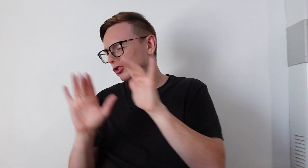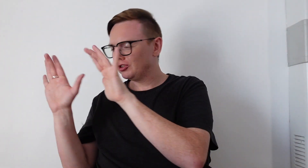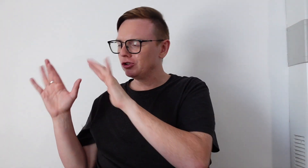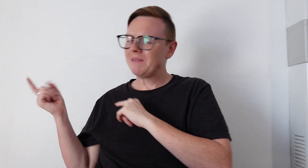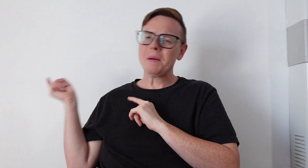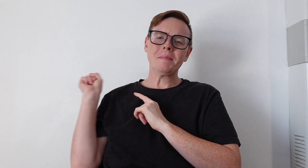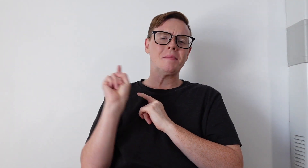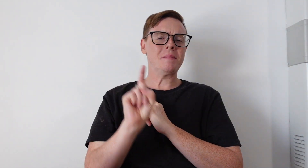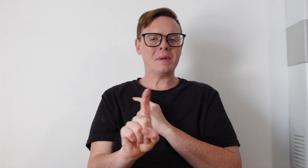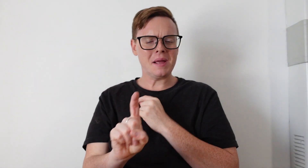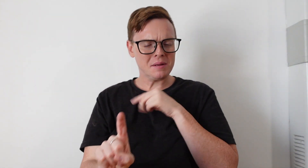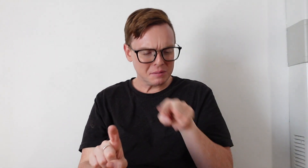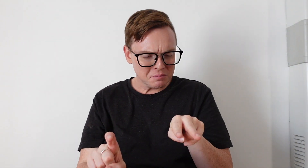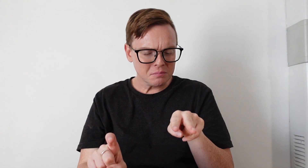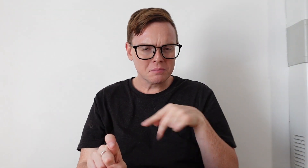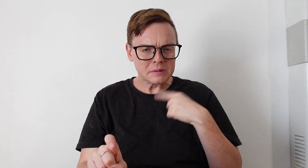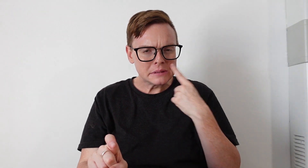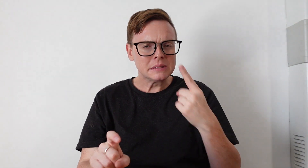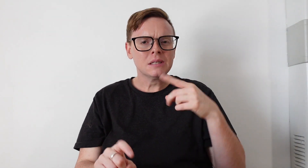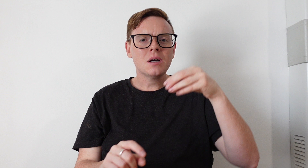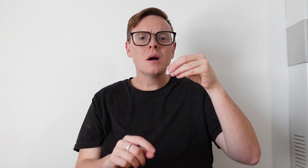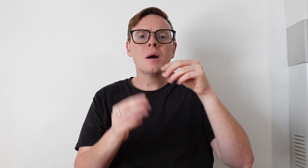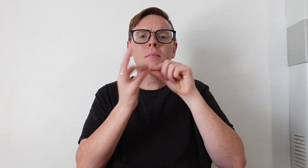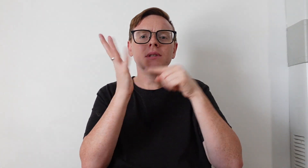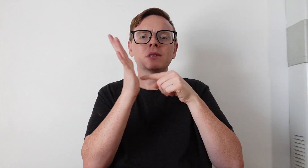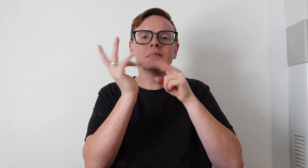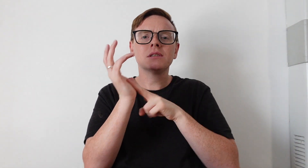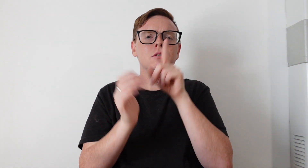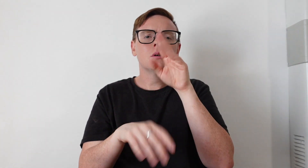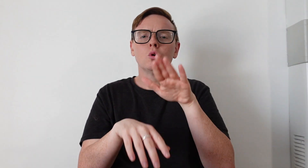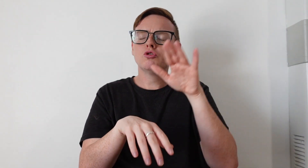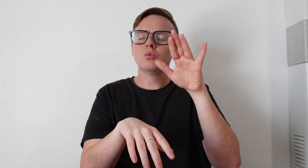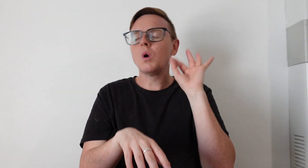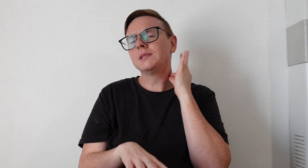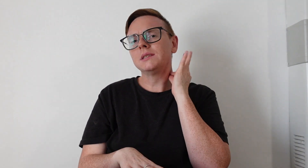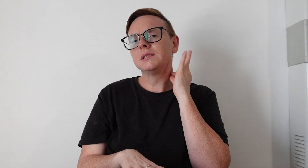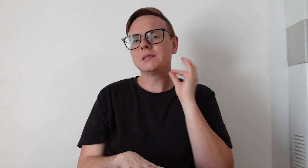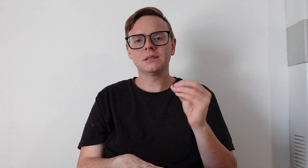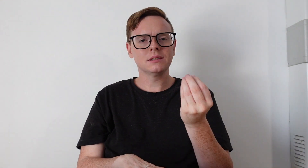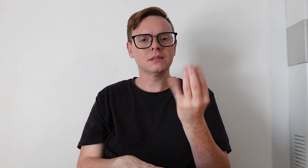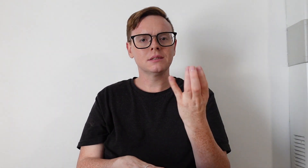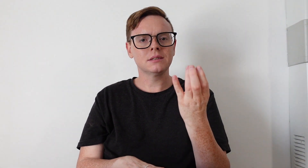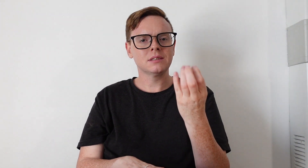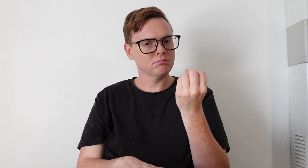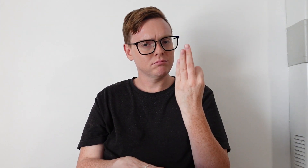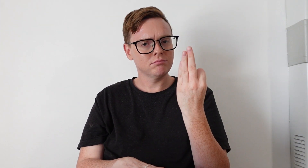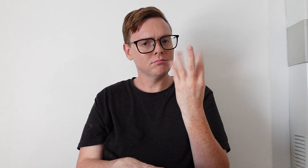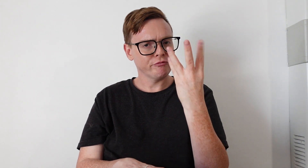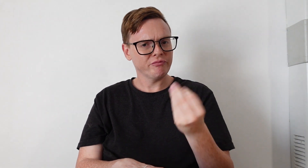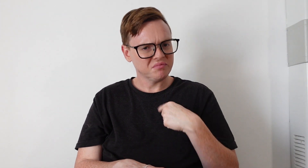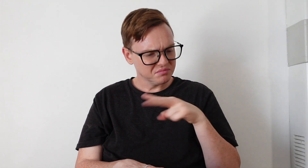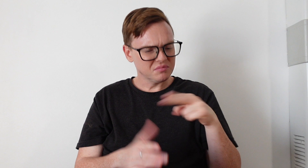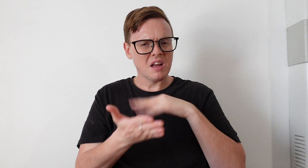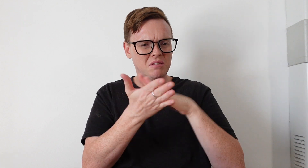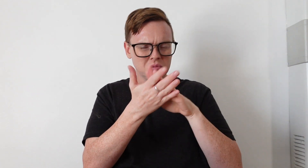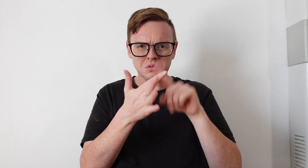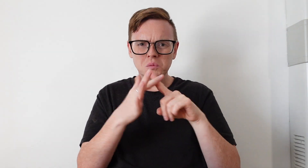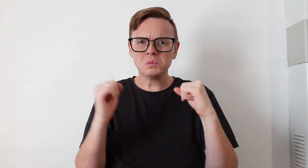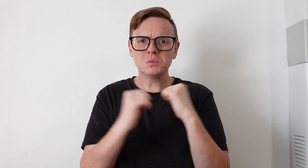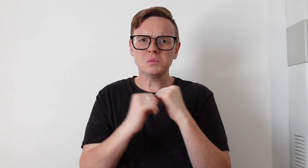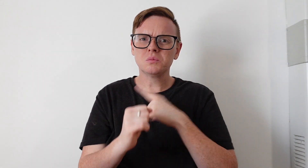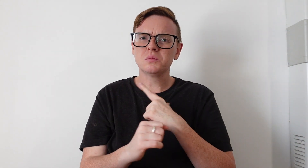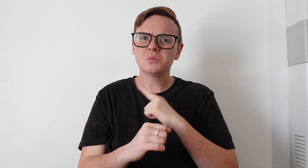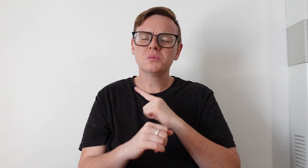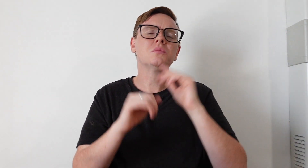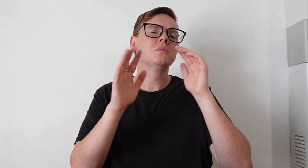When I came back, I notice there weren't white light button on and the straightener wasn't even hot at all.